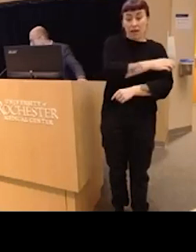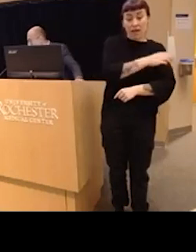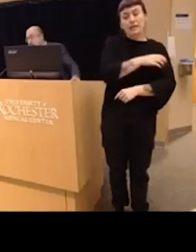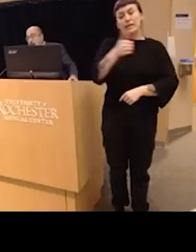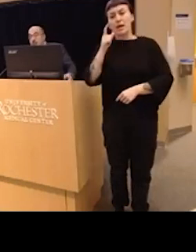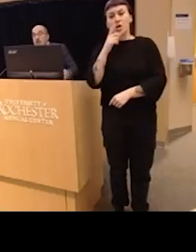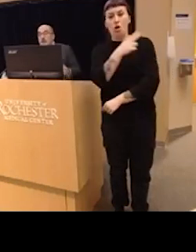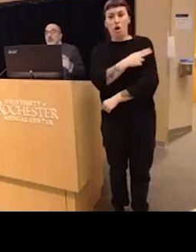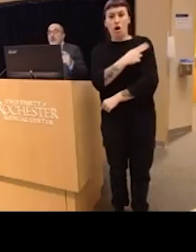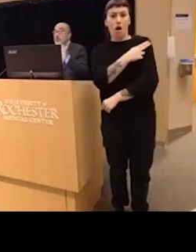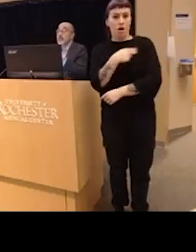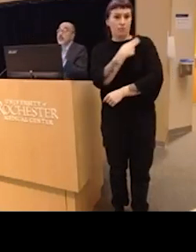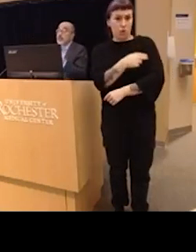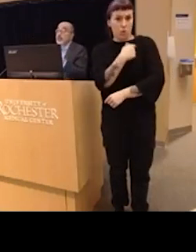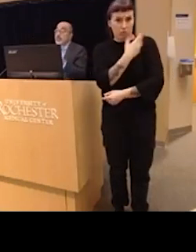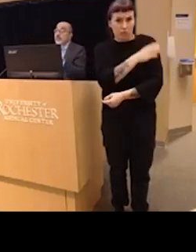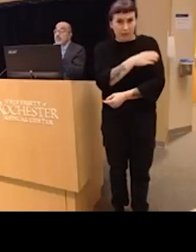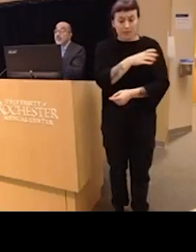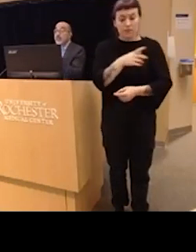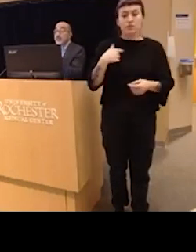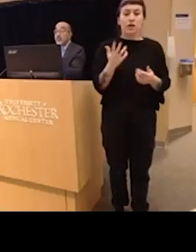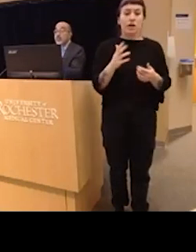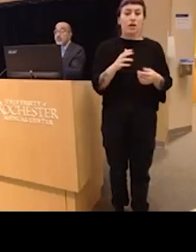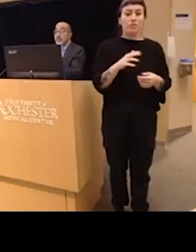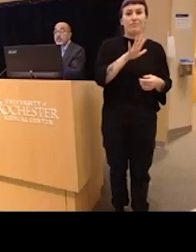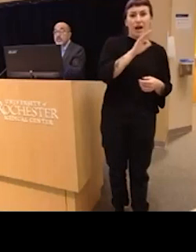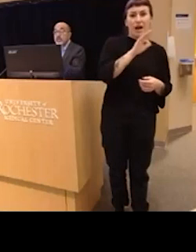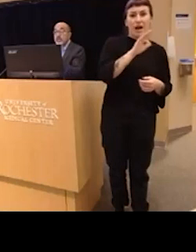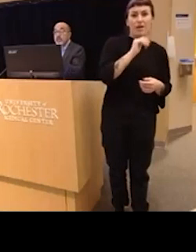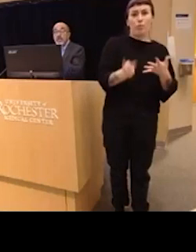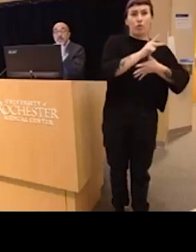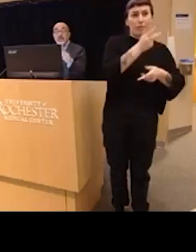and five are primary care clinics where we have a nurse practitioner we train embedded in that